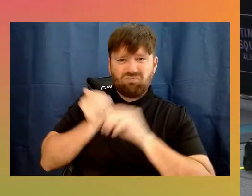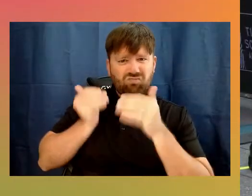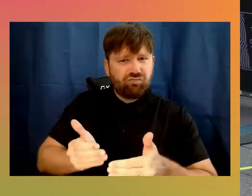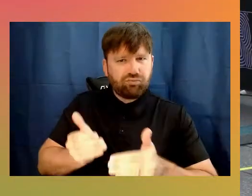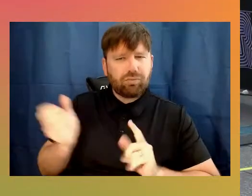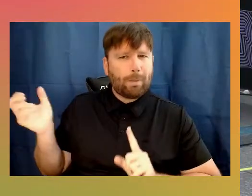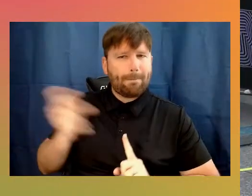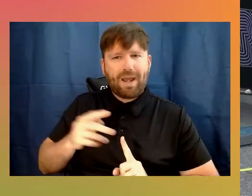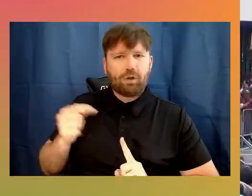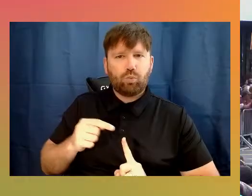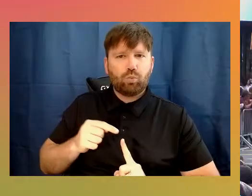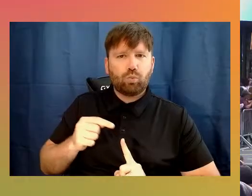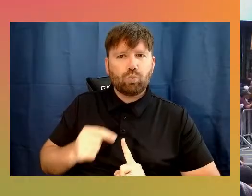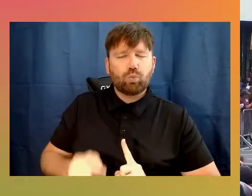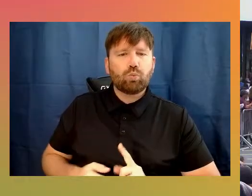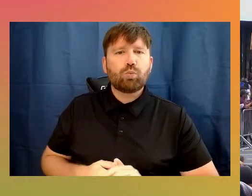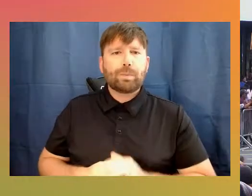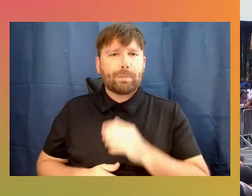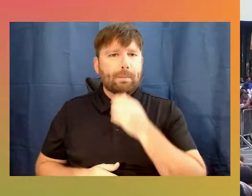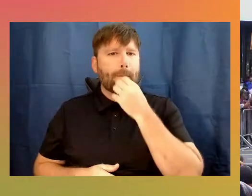COMING BACK TO THE INTENTION